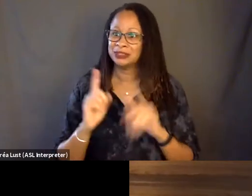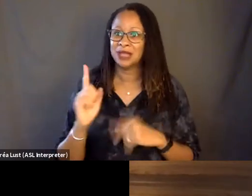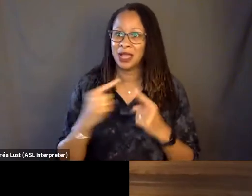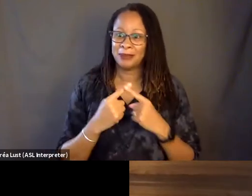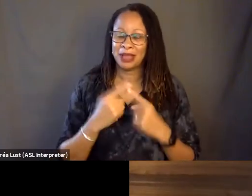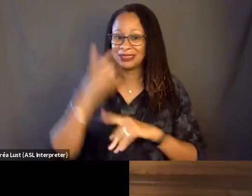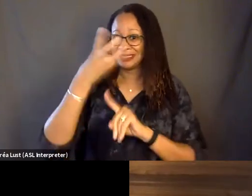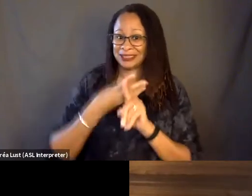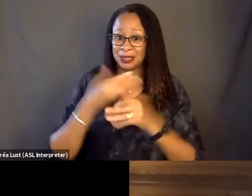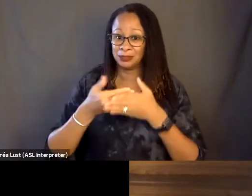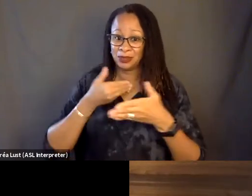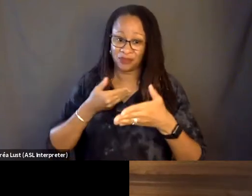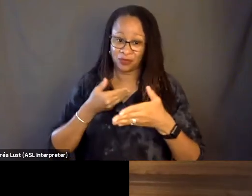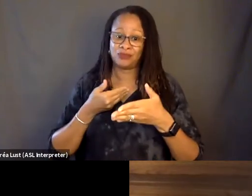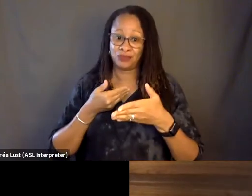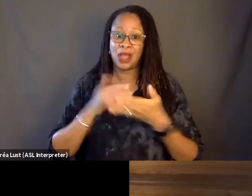months before it became public.